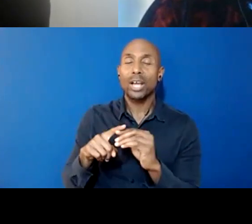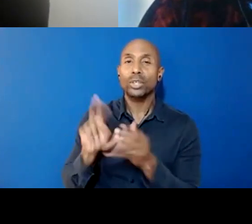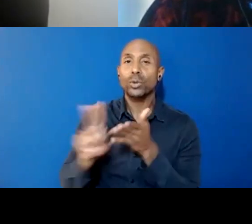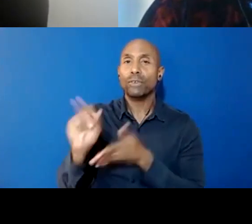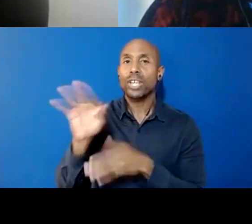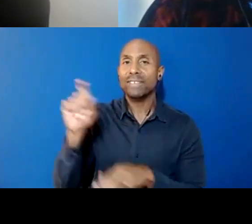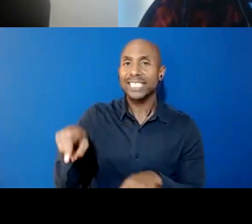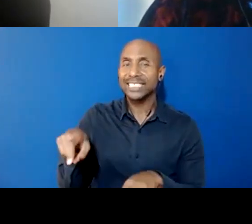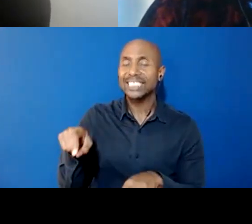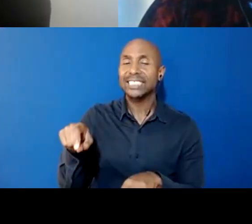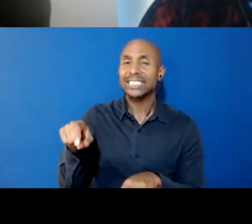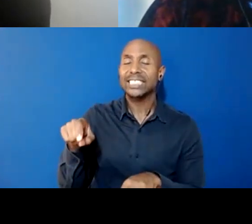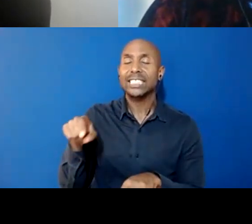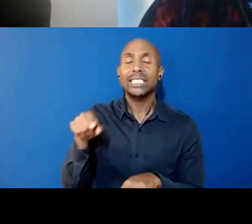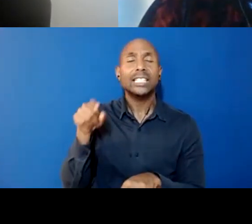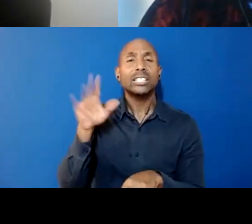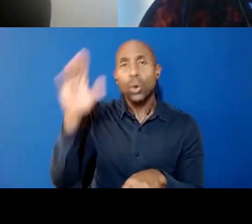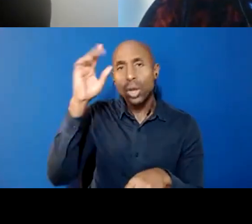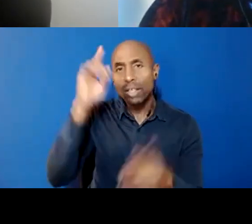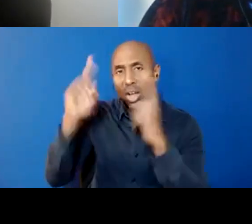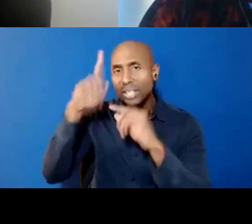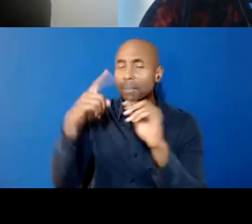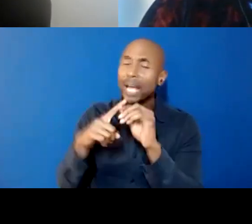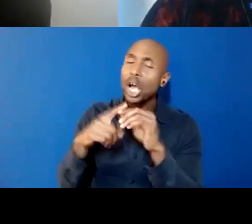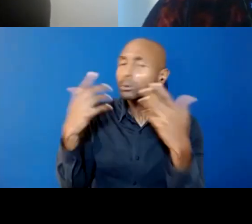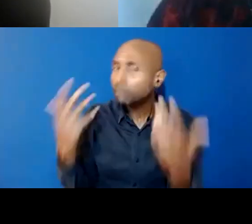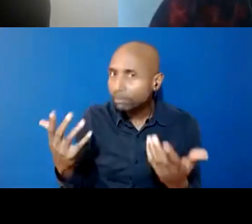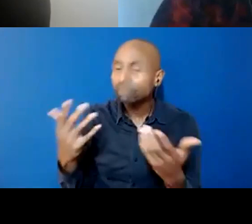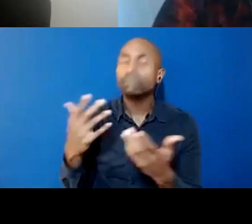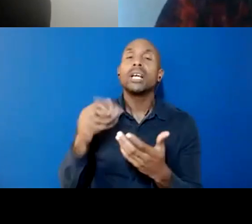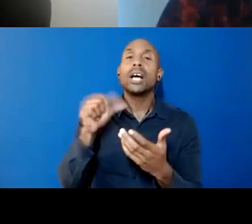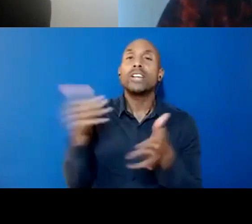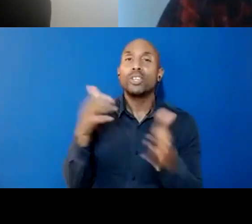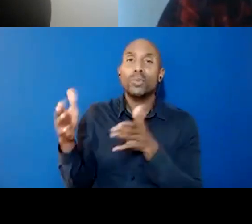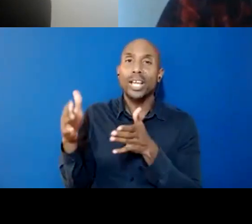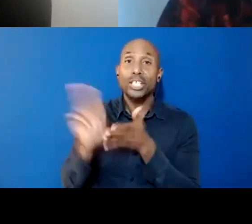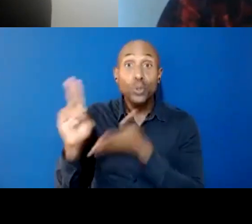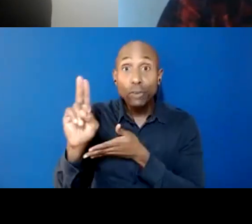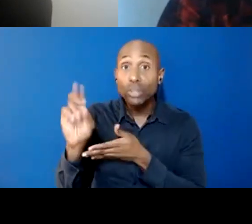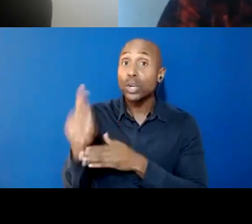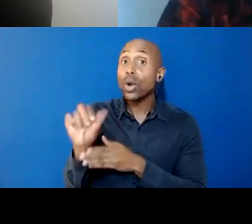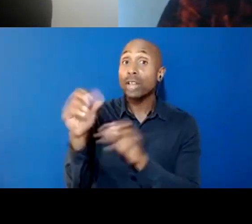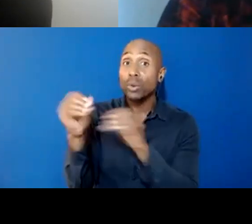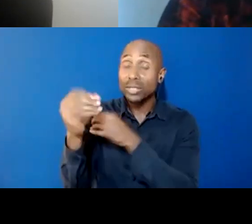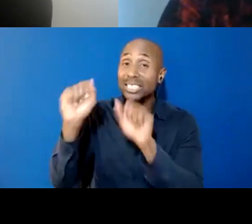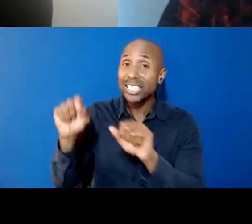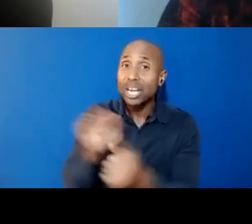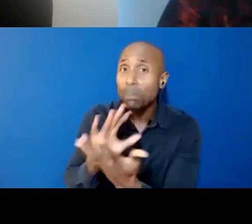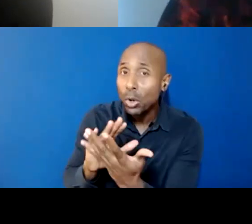We were talking about maybe in the last year or in the history, you have faced the funding